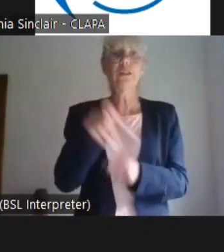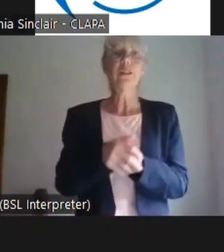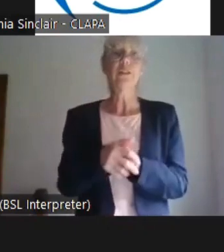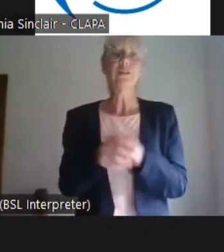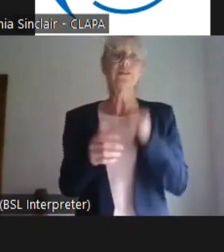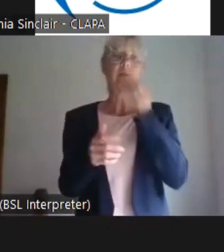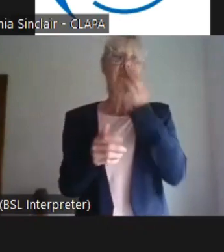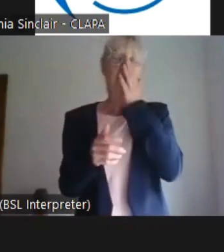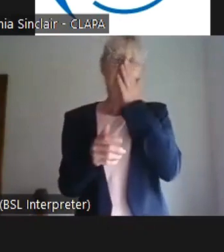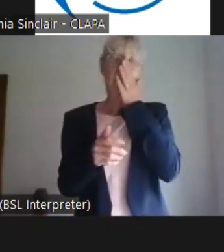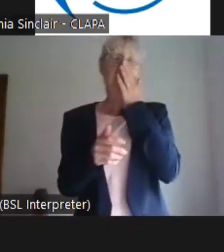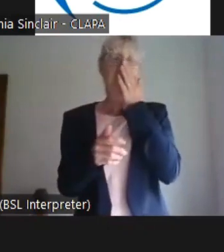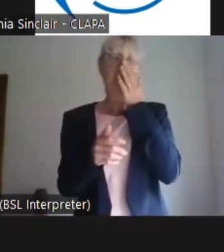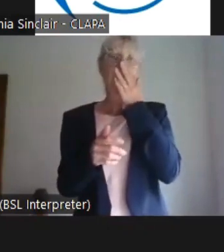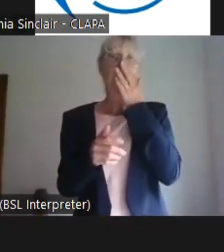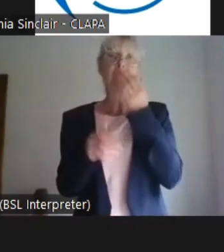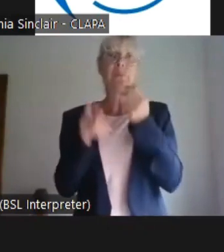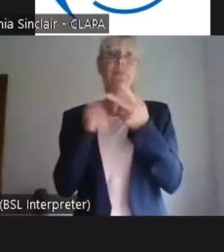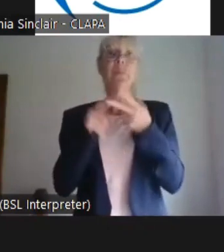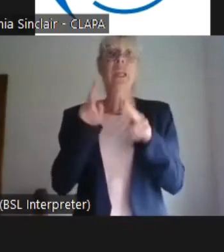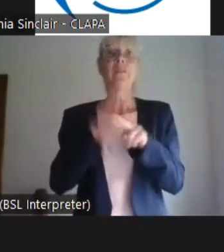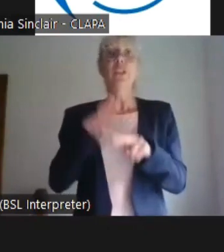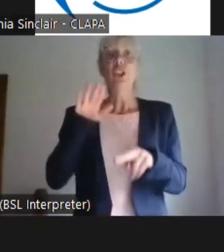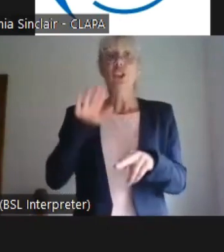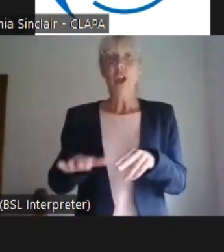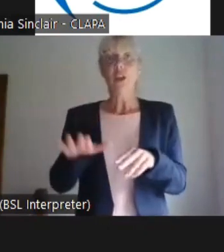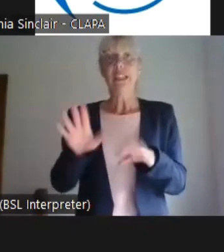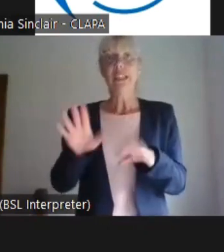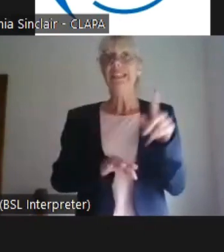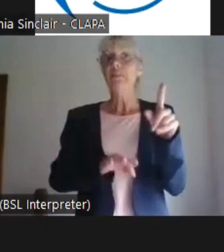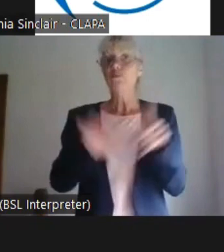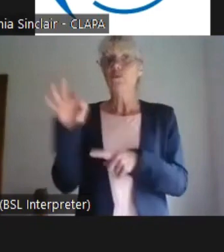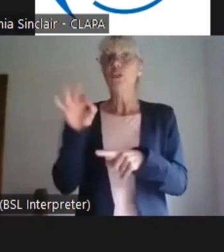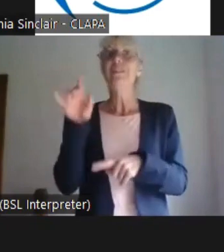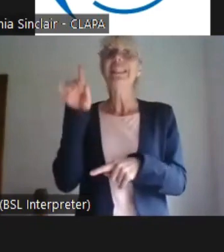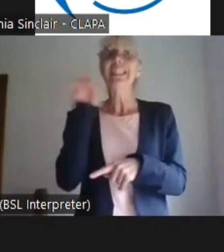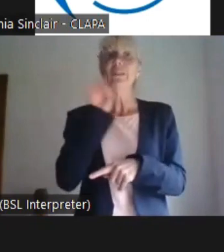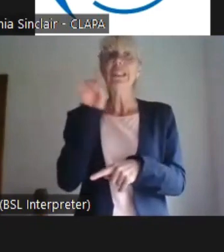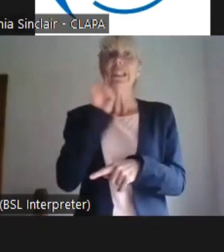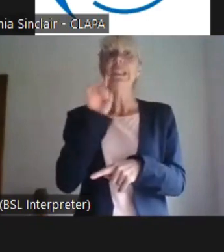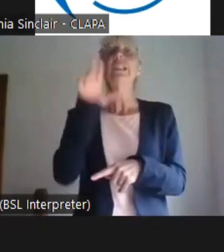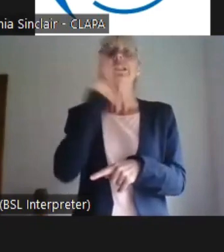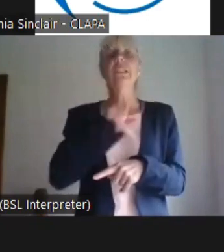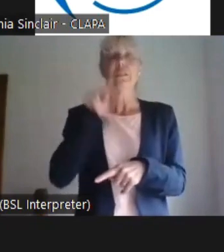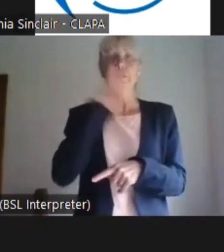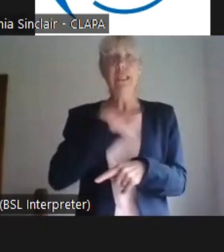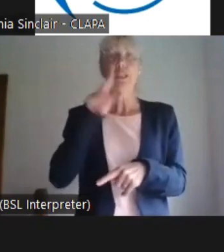if a child has better hearing then their speech is intrinsically linked and so yeah we would